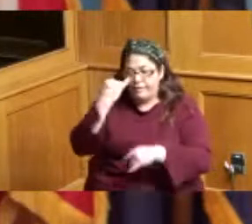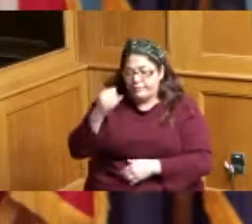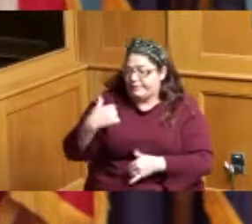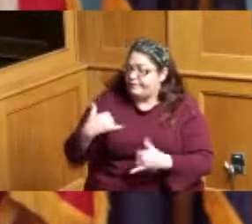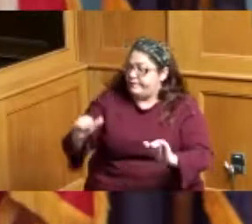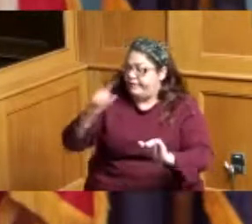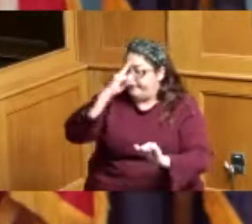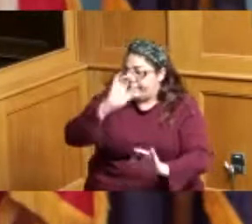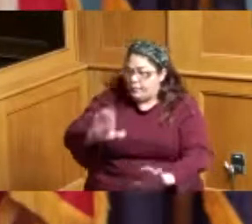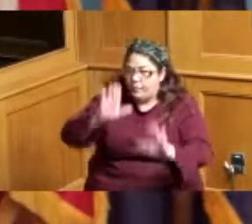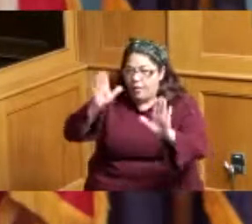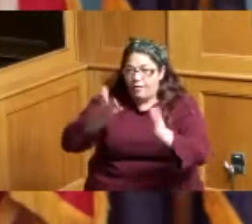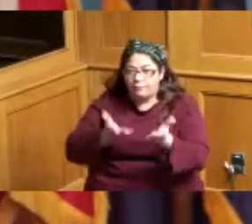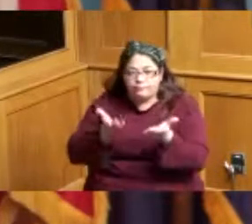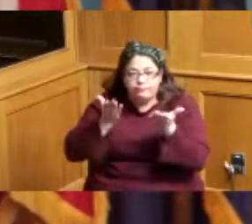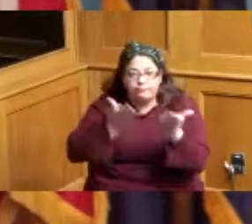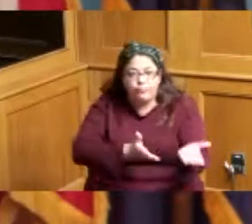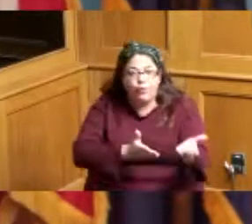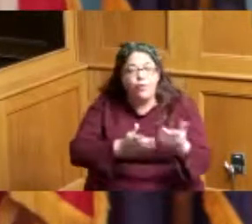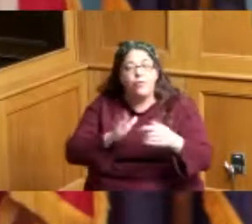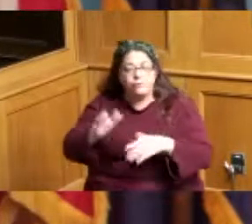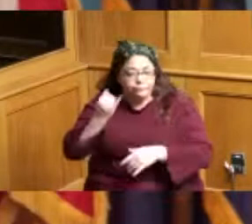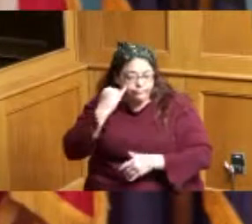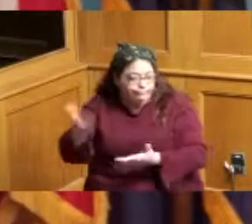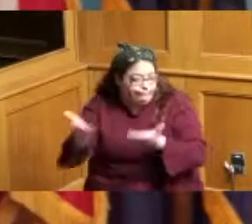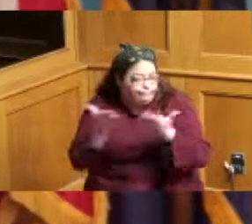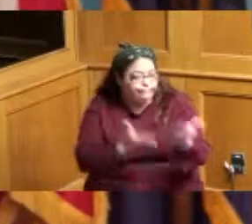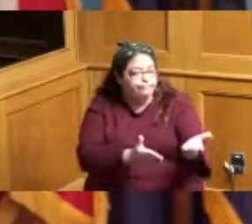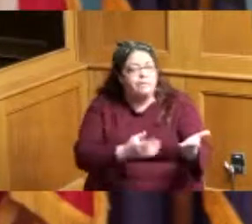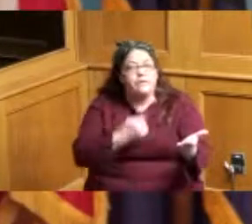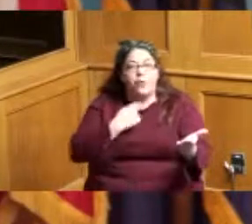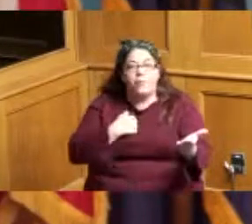I brought it forward and I knew that I was told that the administration we couldn't pull it off